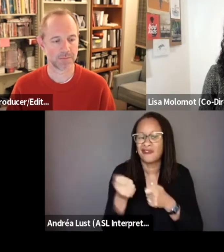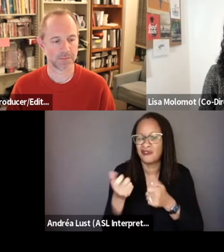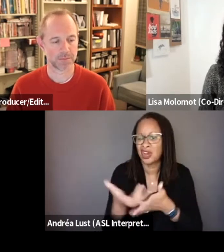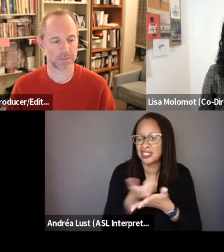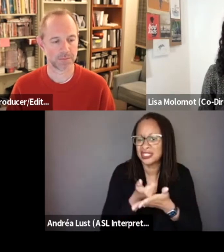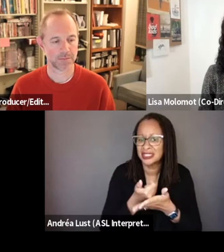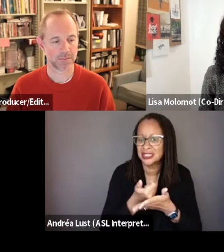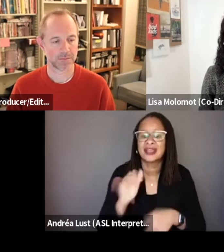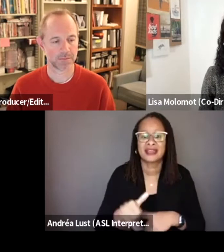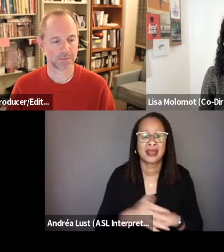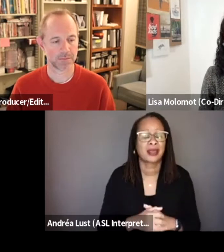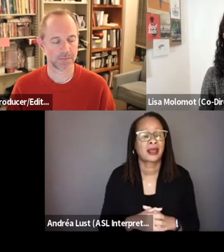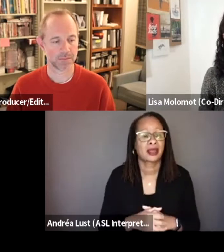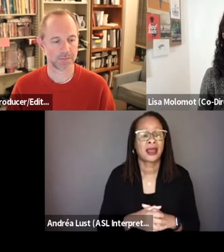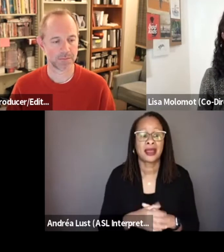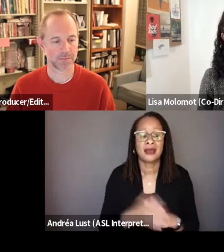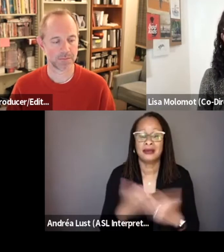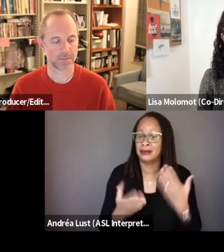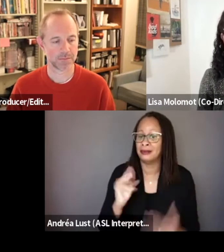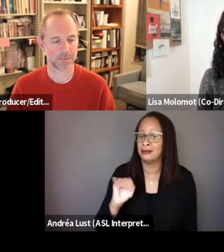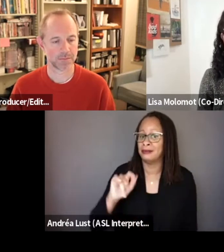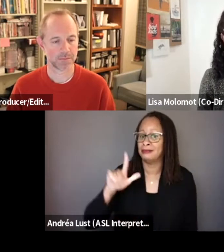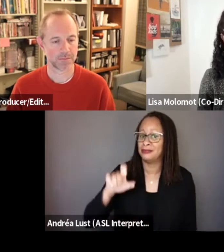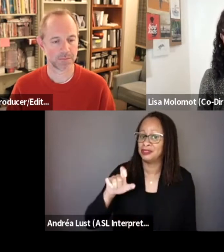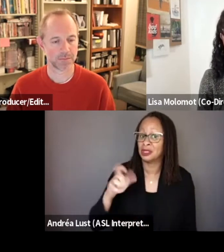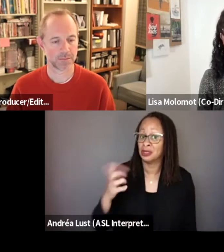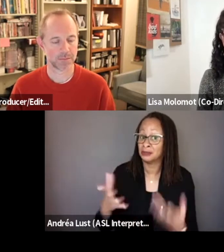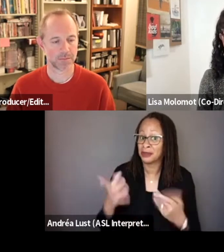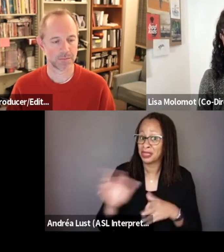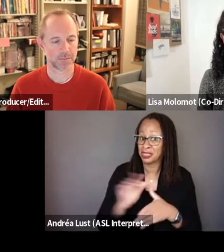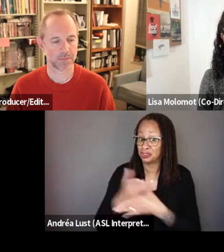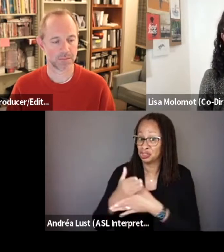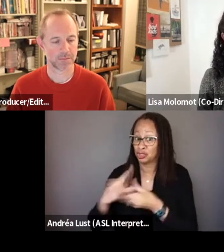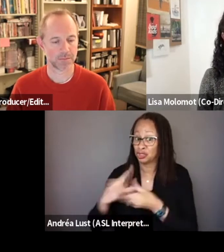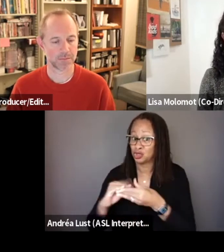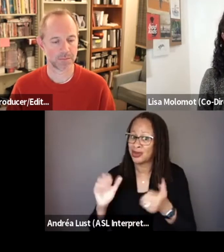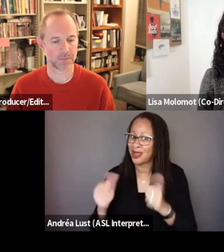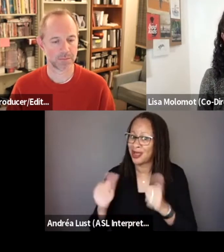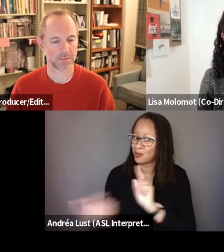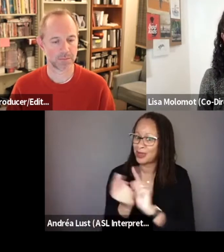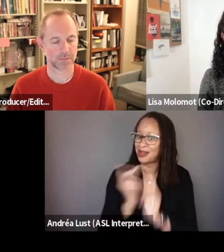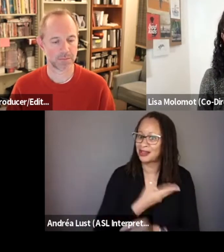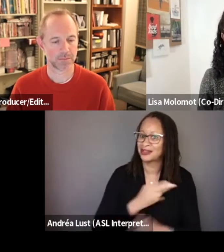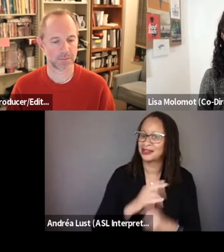and maybe she can tell the story of how she came upon us. Absolutely.